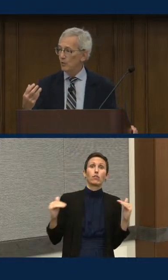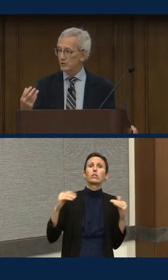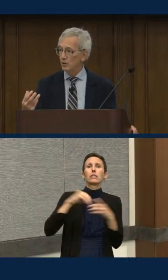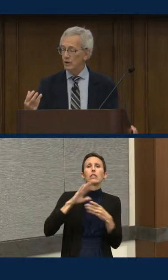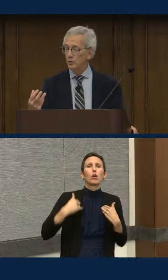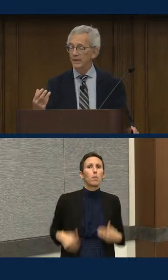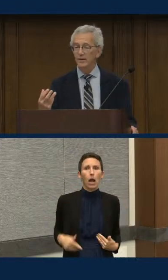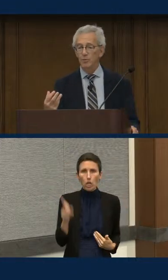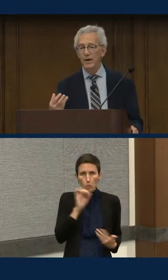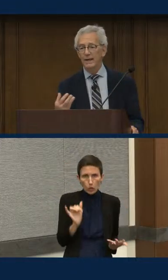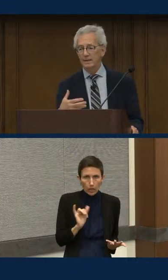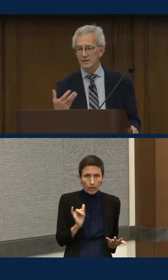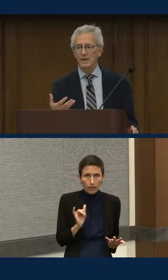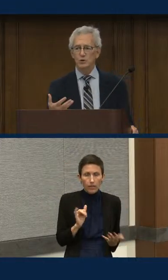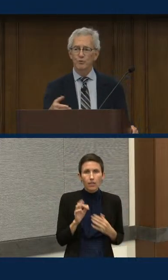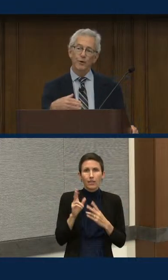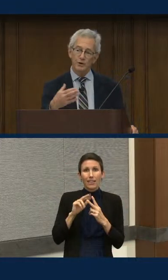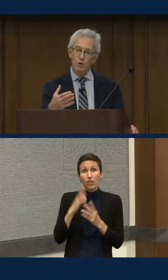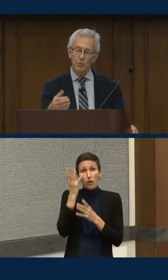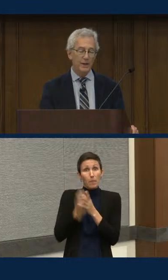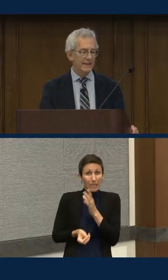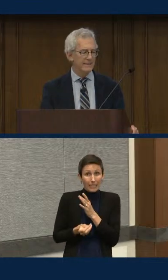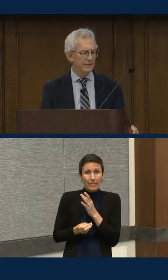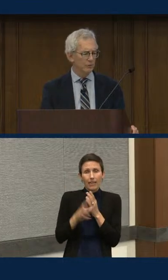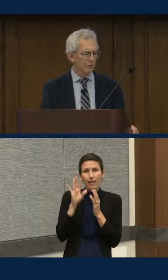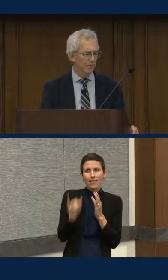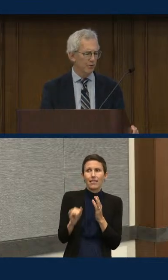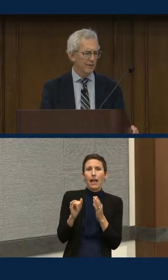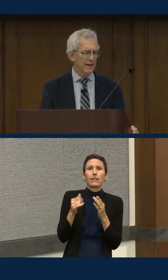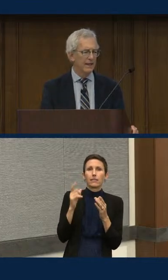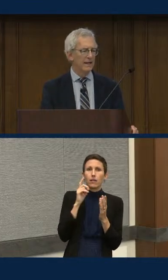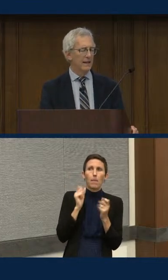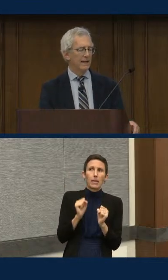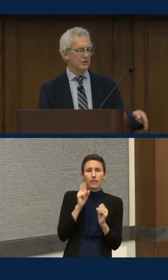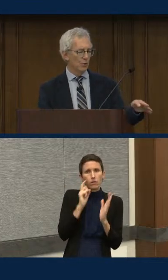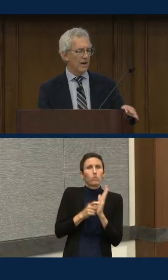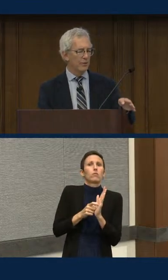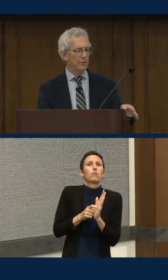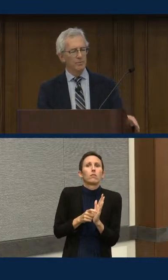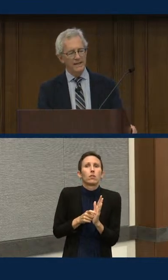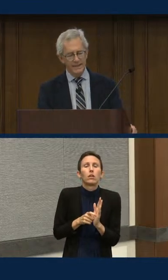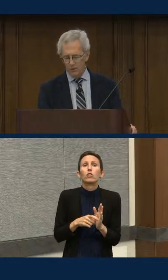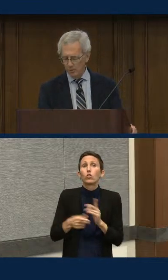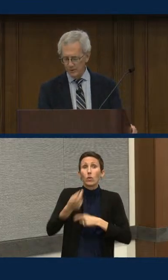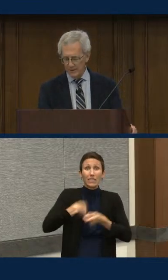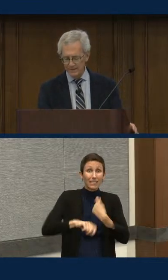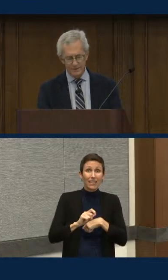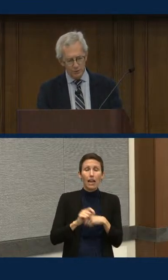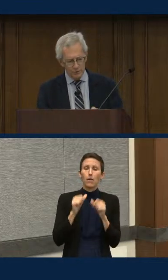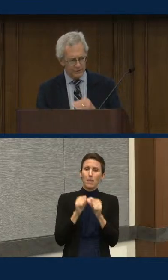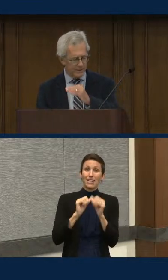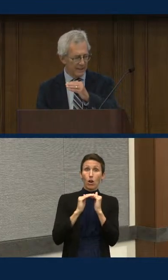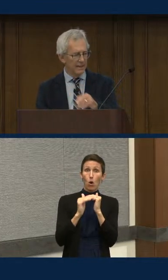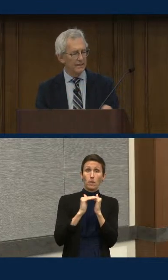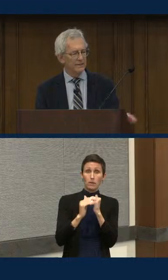MC4 circuitry in the brain essential for interpreting that signal from your fat and other